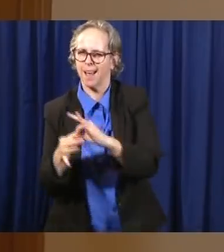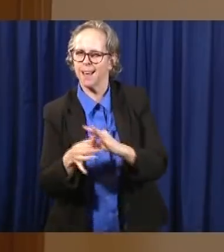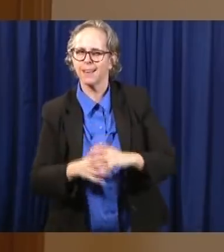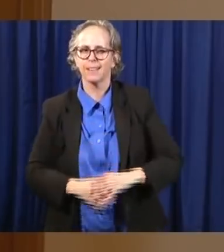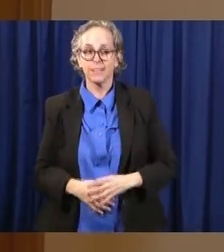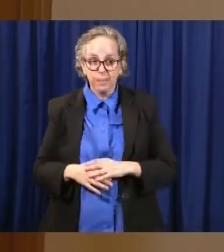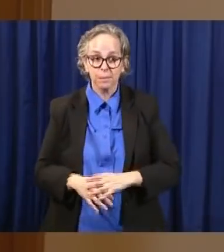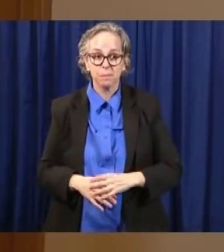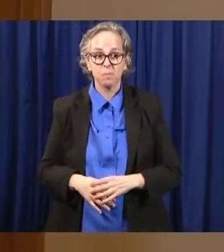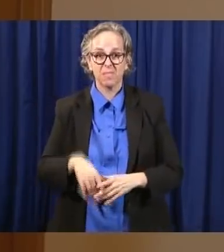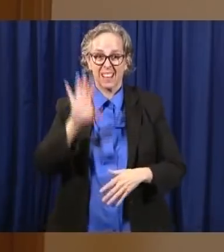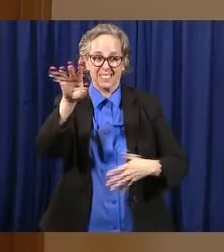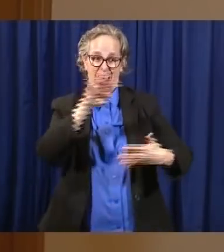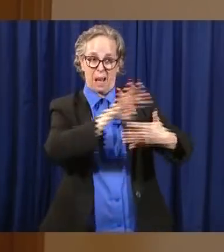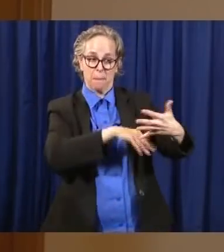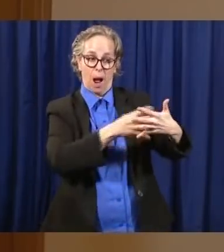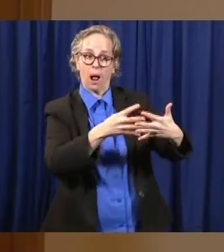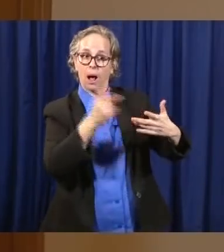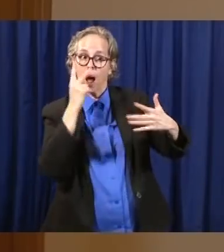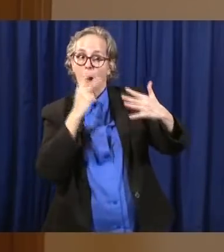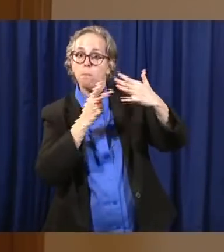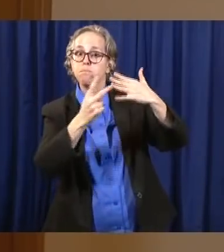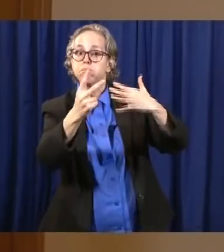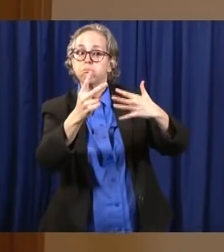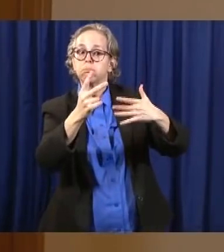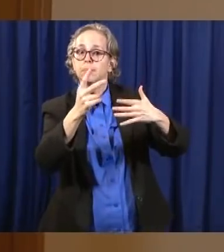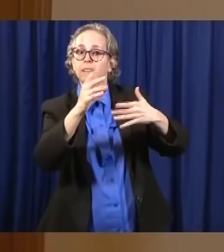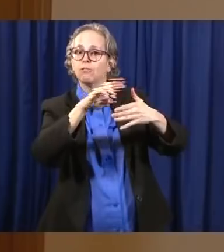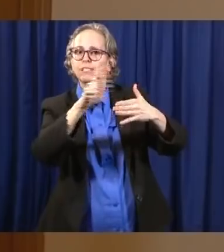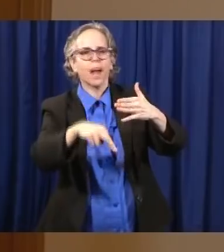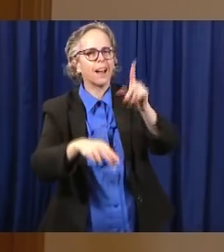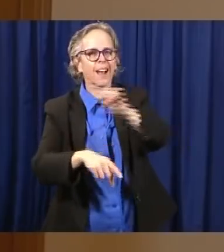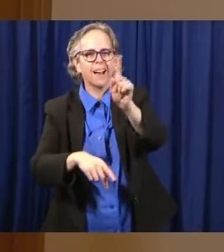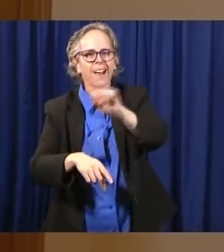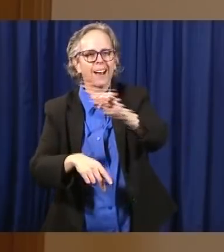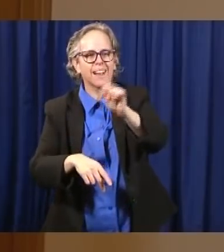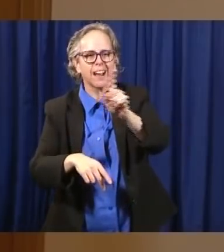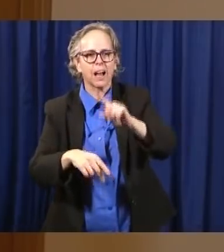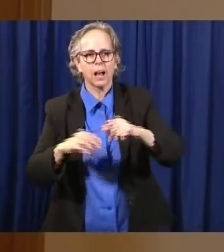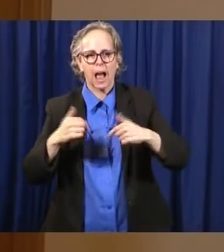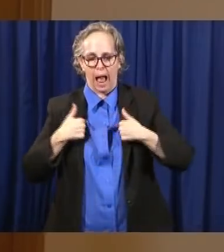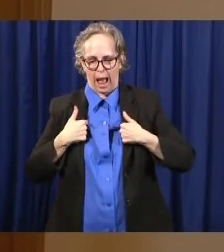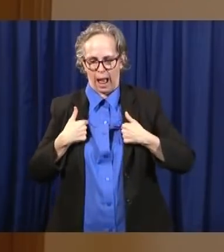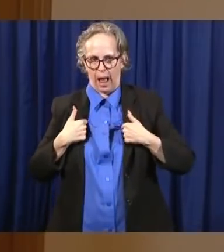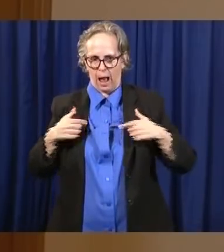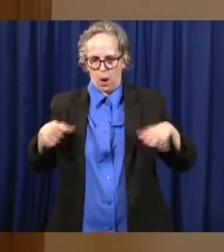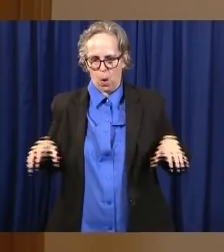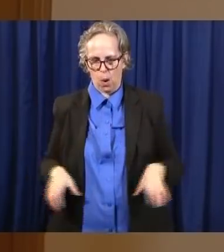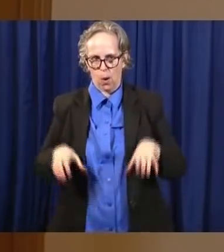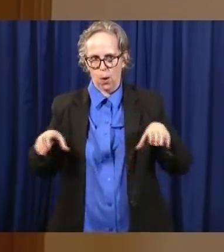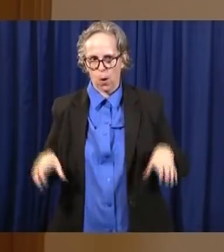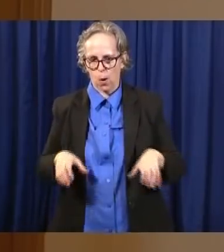ABOUT THIS WHEN WE THINK ABOUT MODELING. THERE IS A LOT BEING SAID ABOUT MODELING. IT IS NOT A SCIENCE THAT